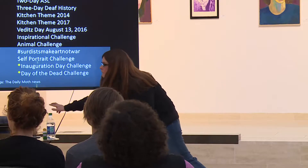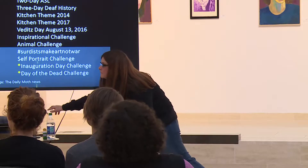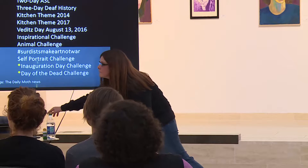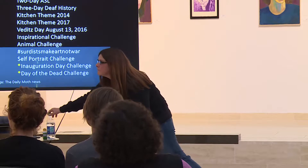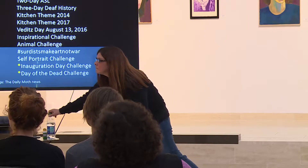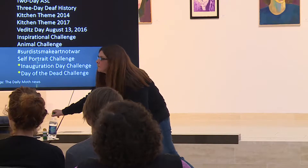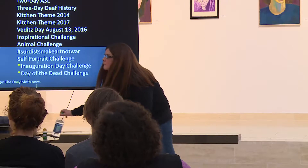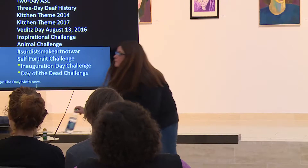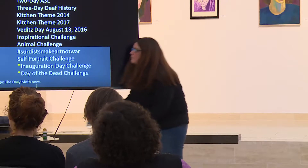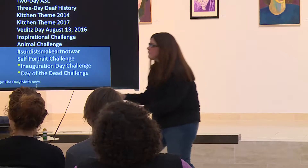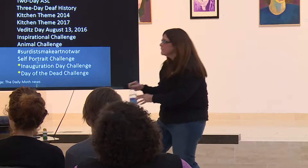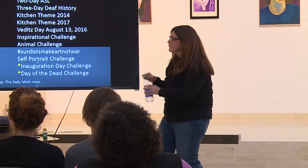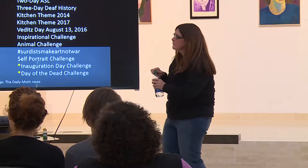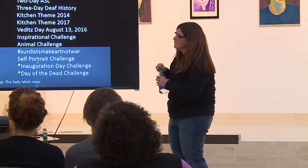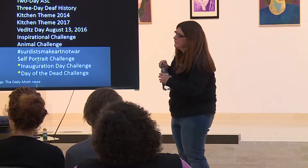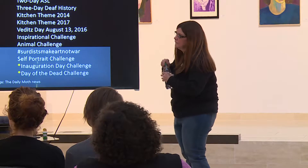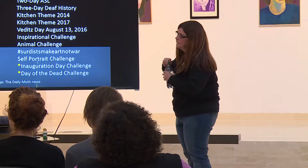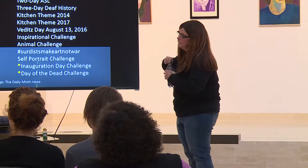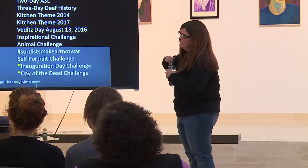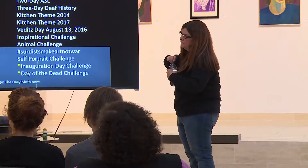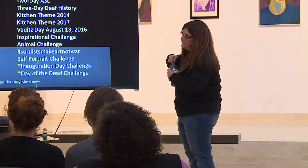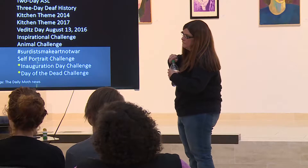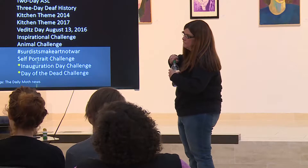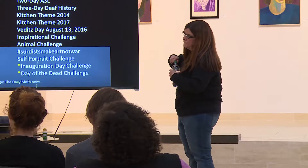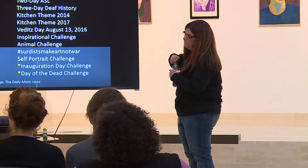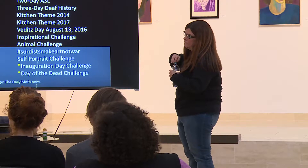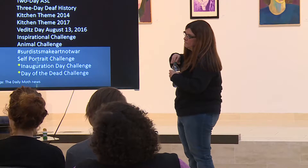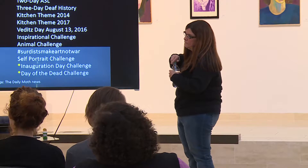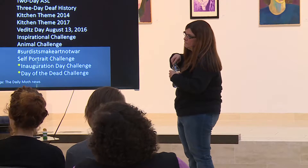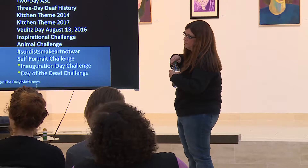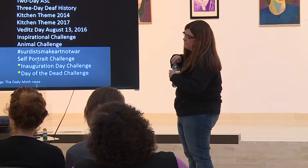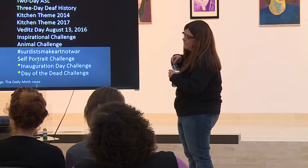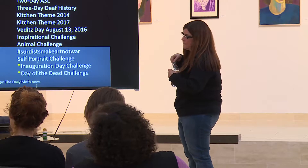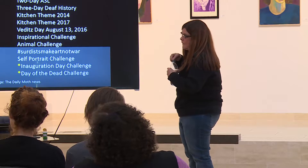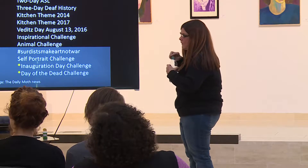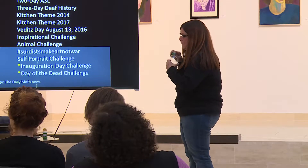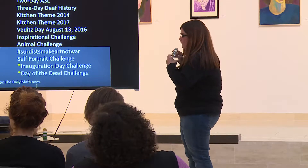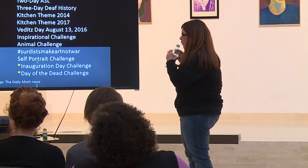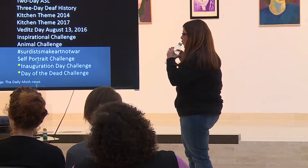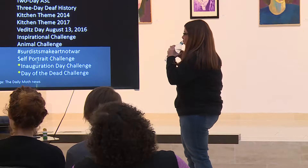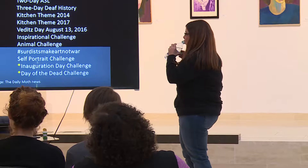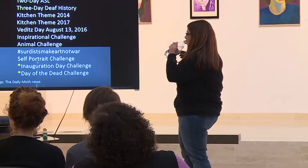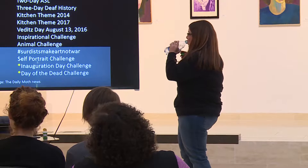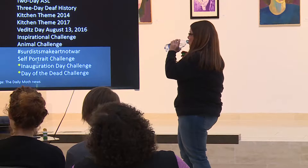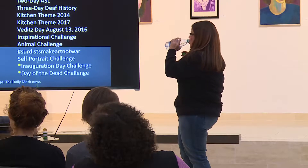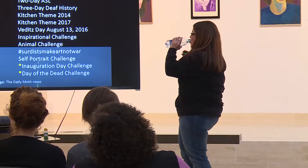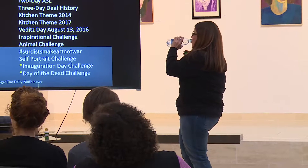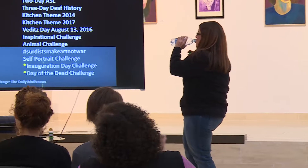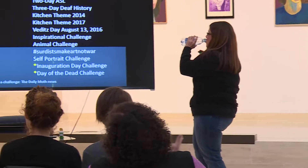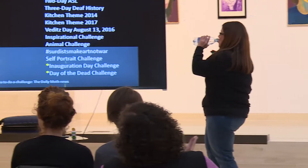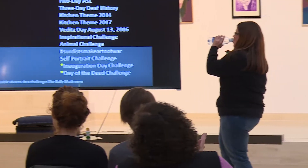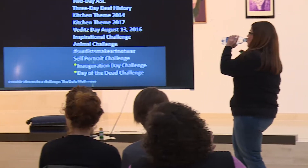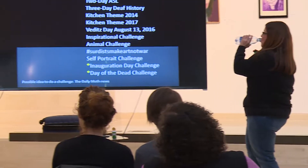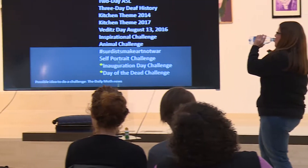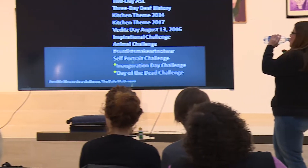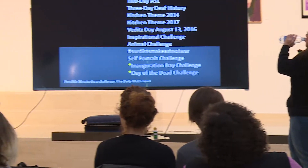We know that that is a Latino holiday that honors family, and we decided not to take